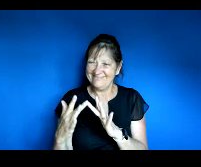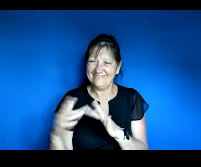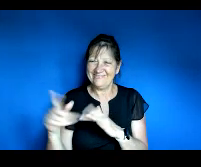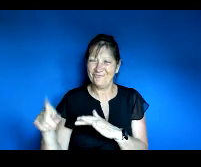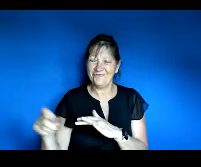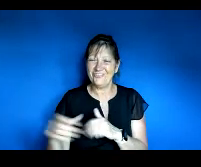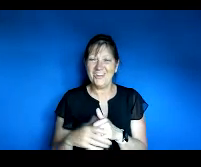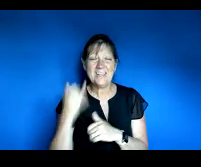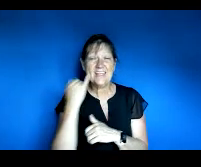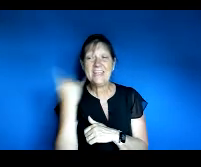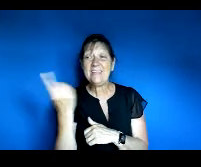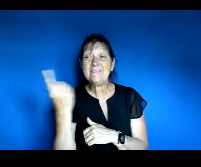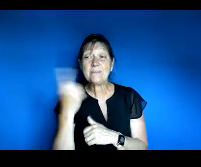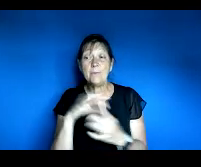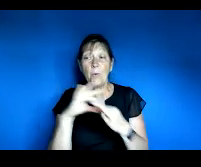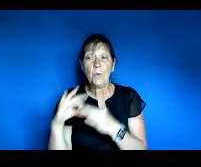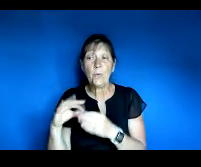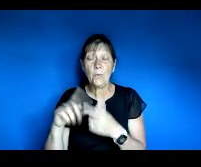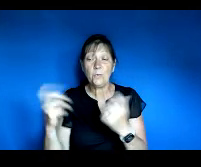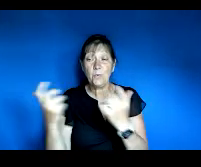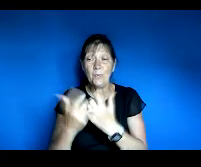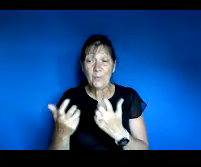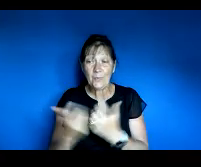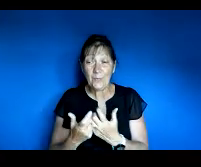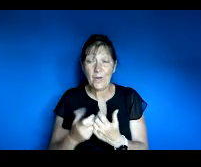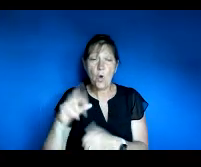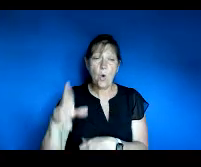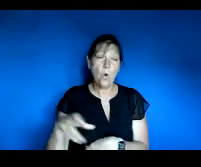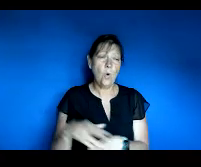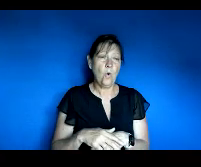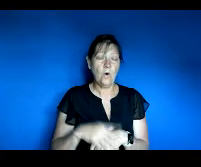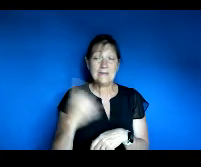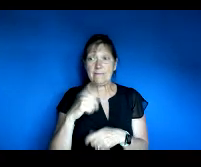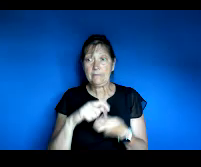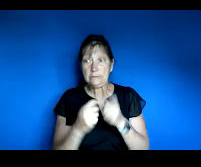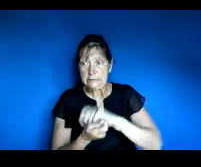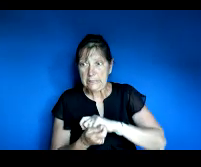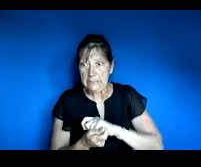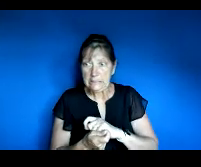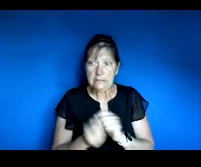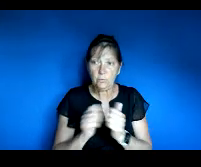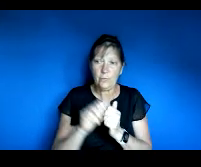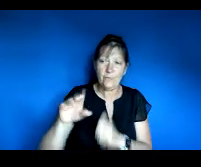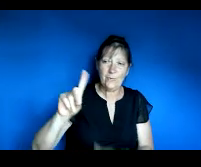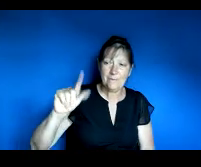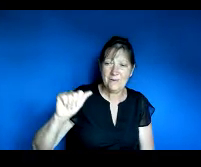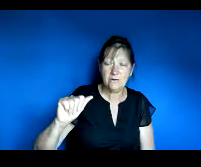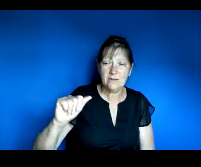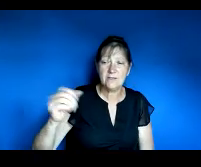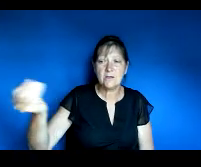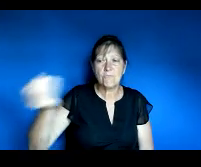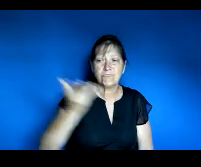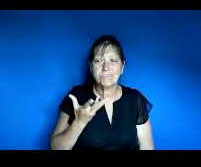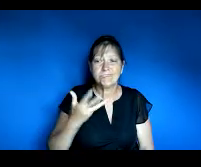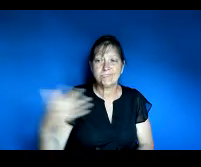as it relates to your accommodations, or there's a change as it relates to your disability, you're gonna want to be in touch with us and let us know,